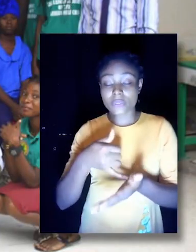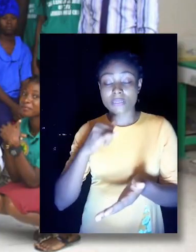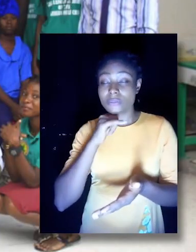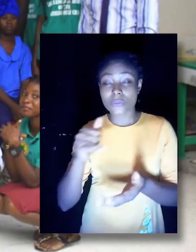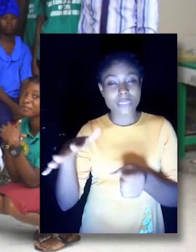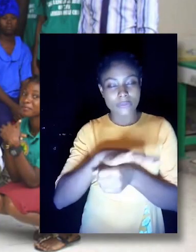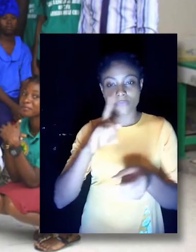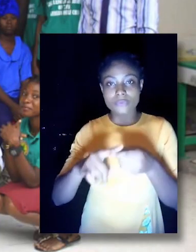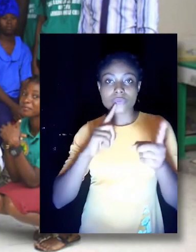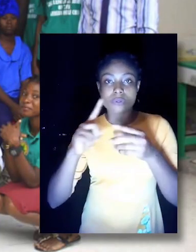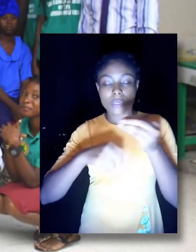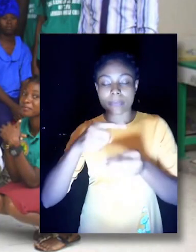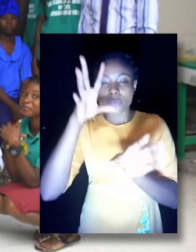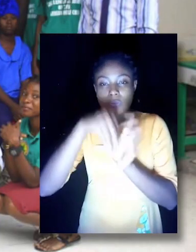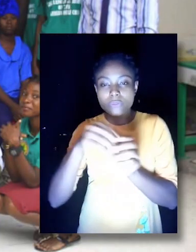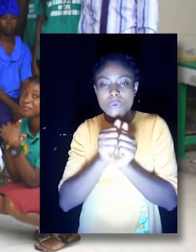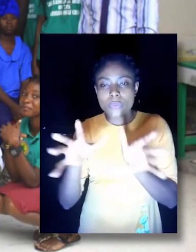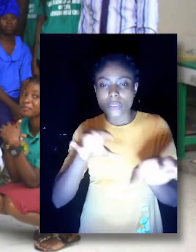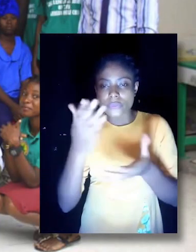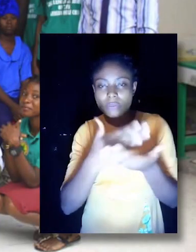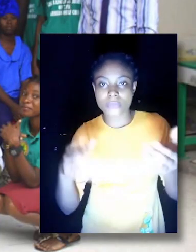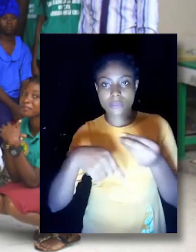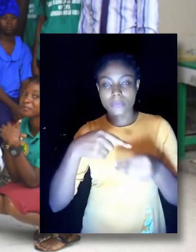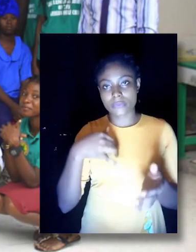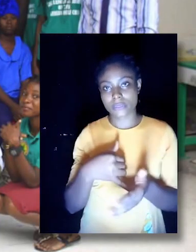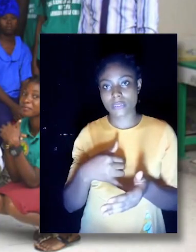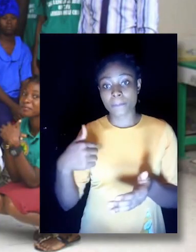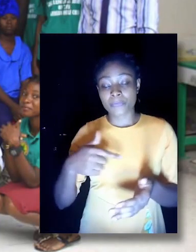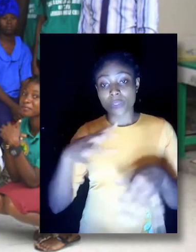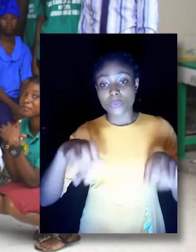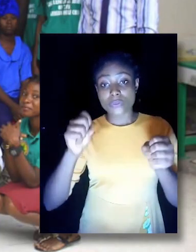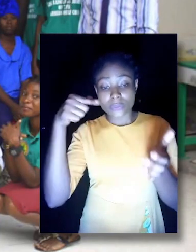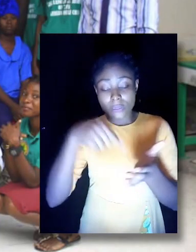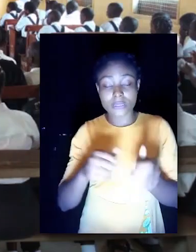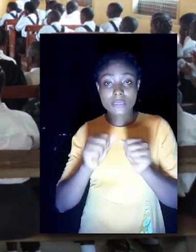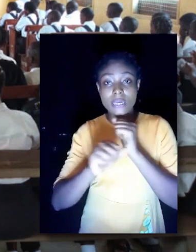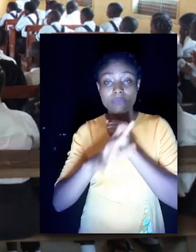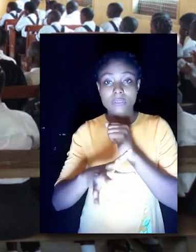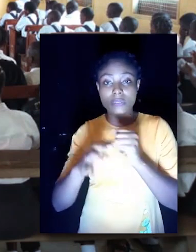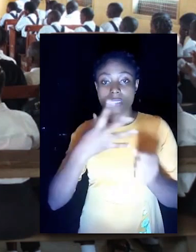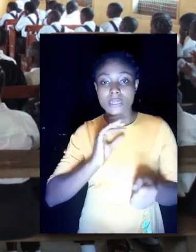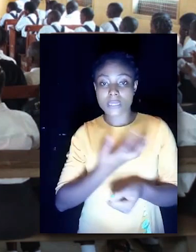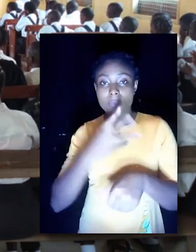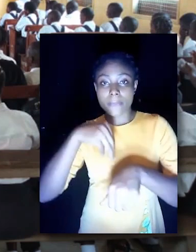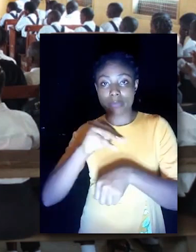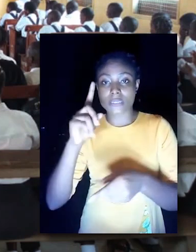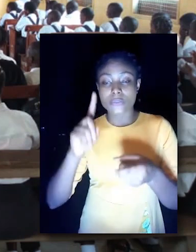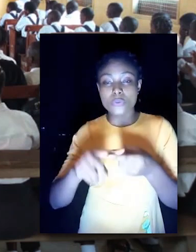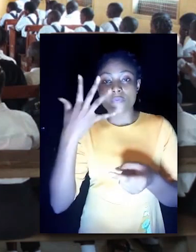We took this advocacy and our message to 5 cities in Nigeria and in several schools for